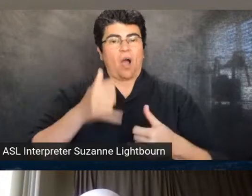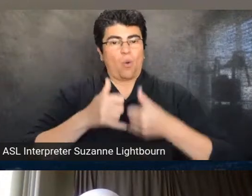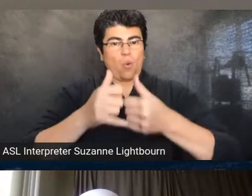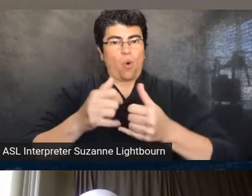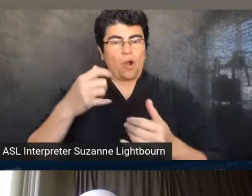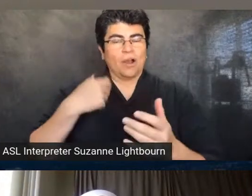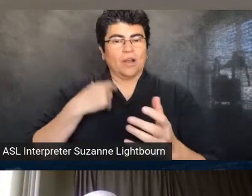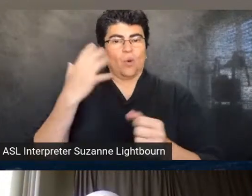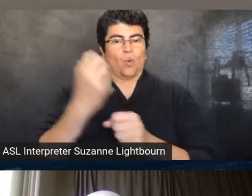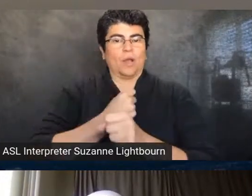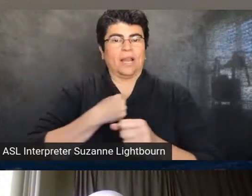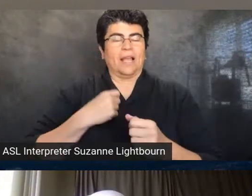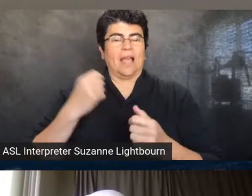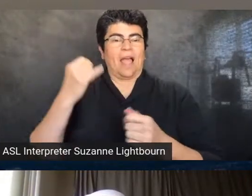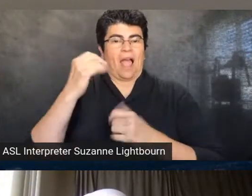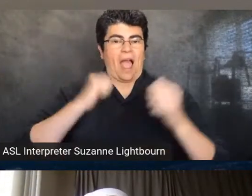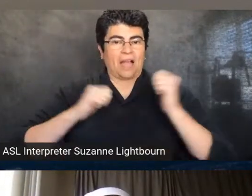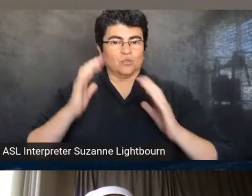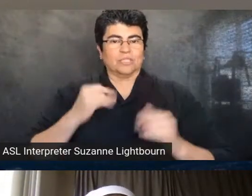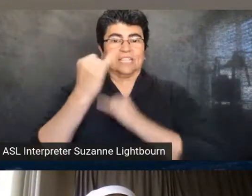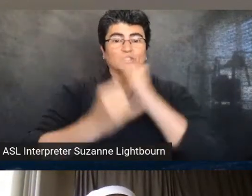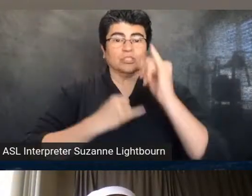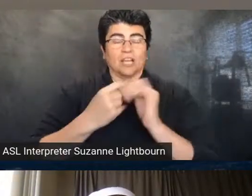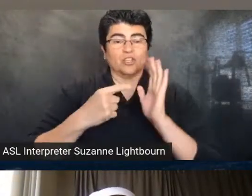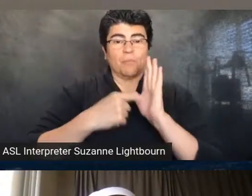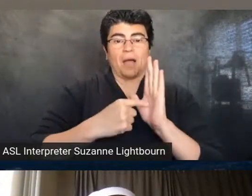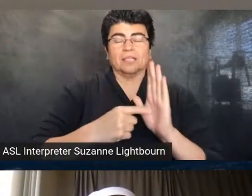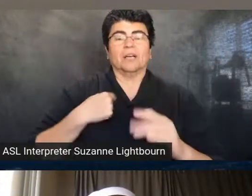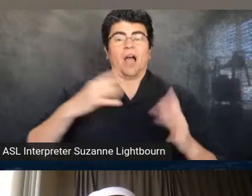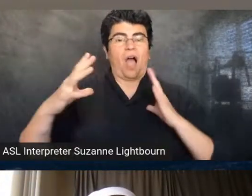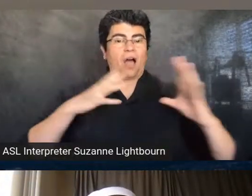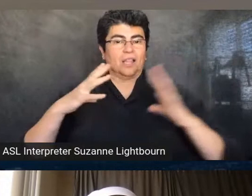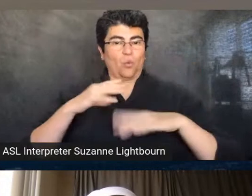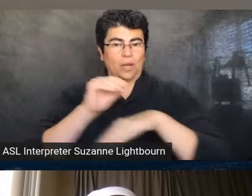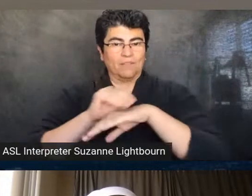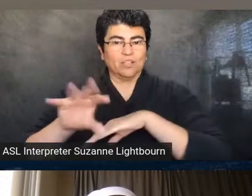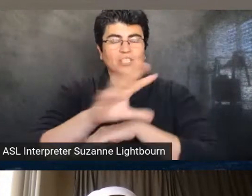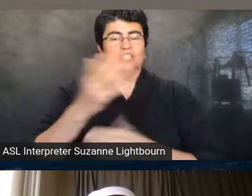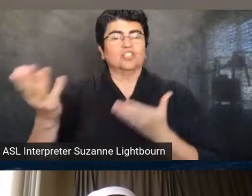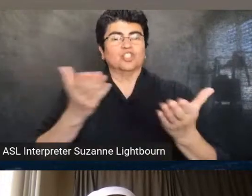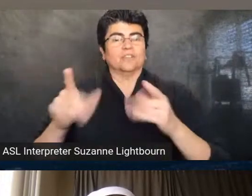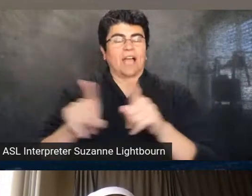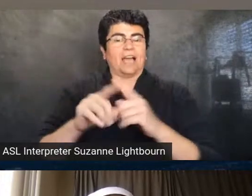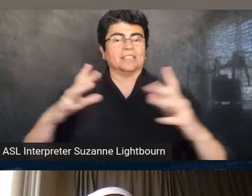international model and Hollywood influencer, she serves as a Hollywood inclusion associate